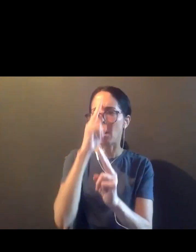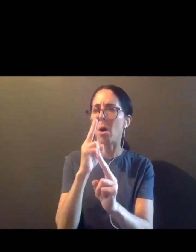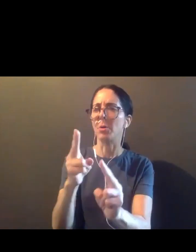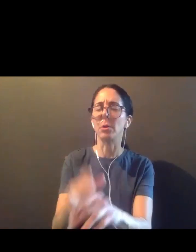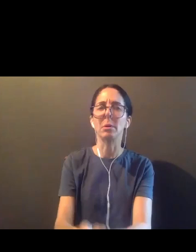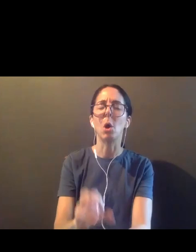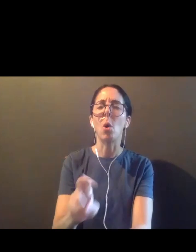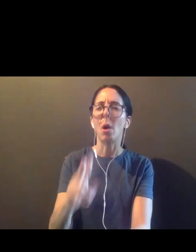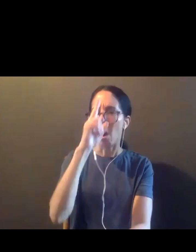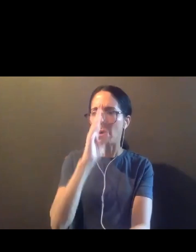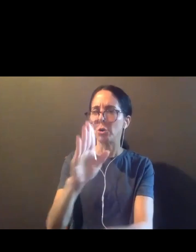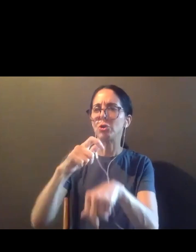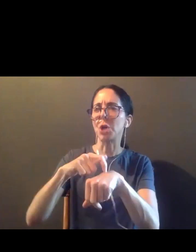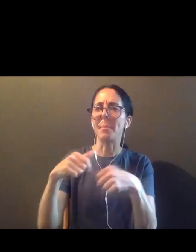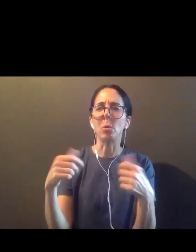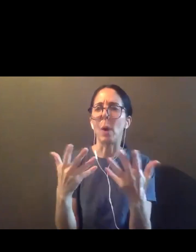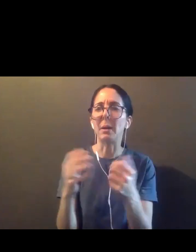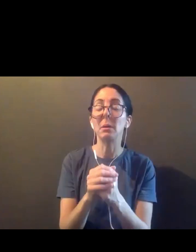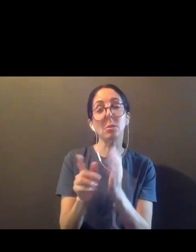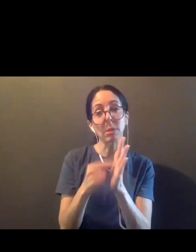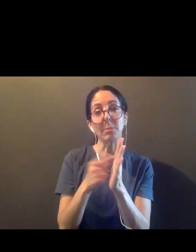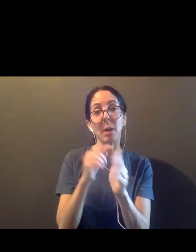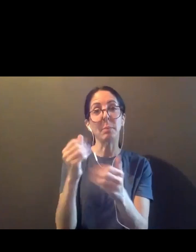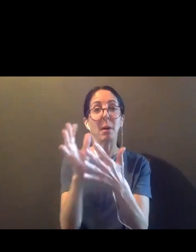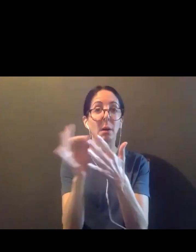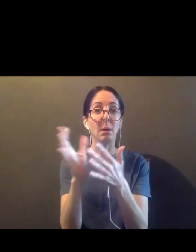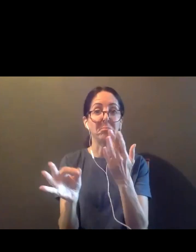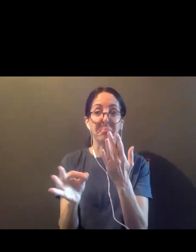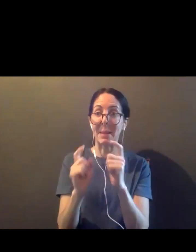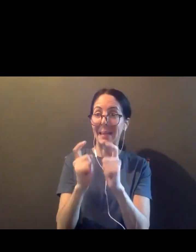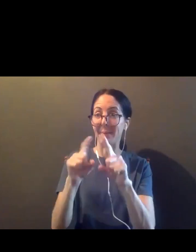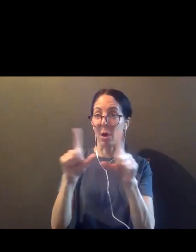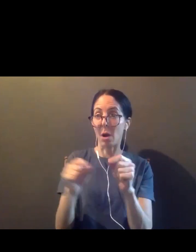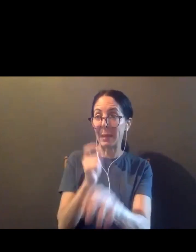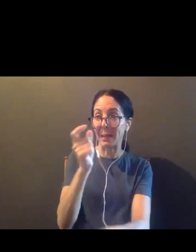And some options we give are we could provide you with a gift card, we could make a donation